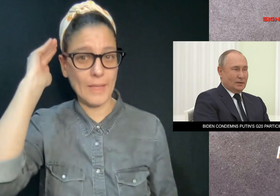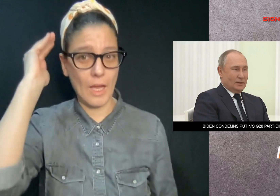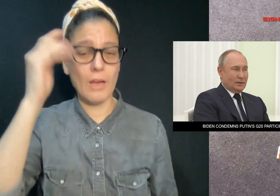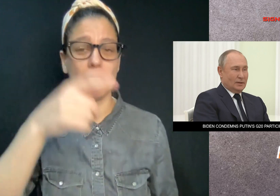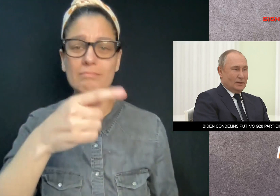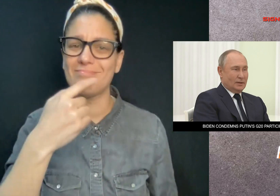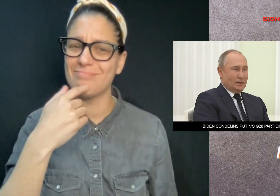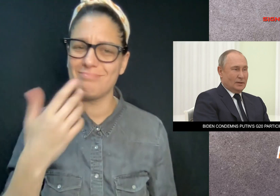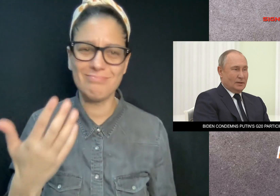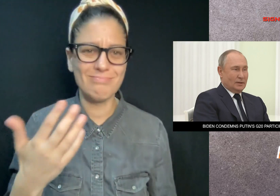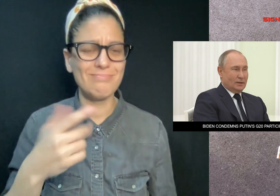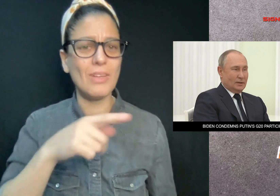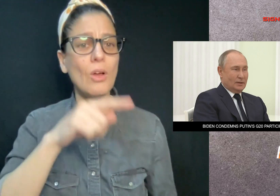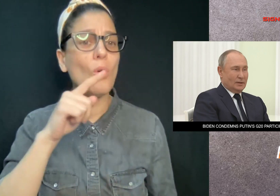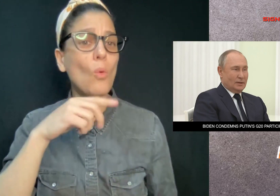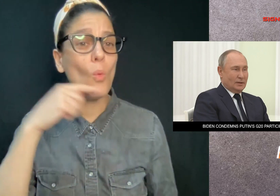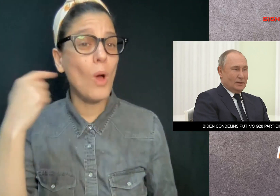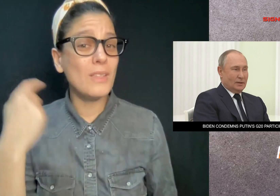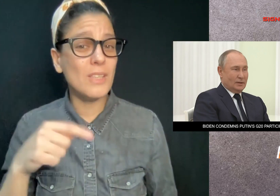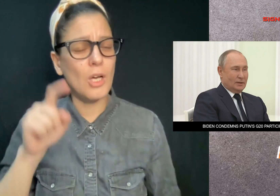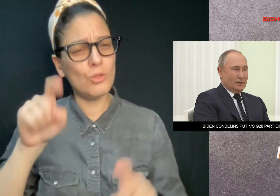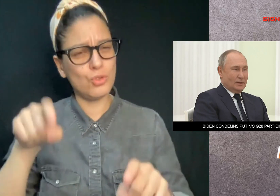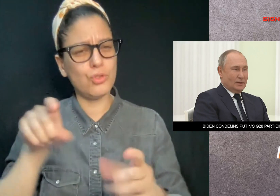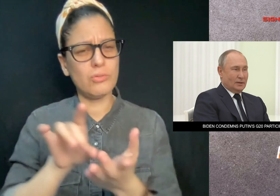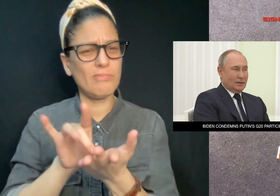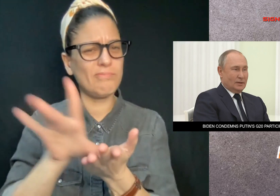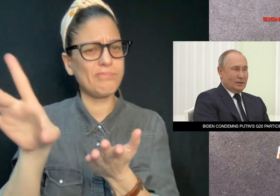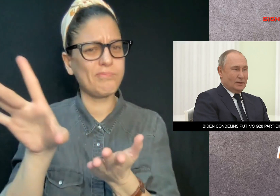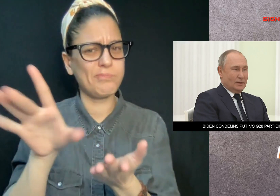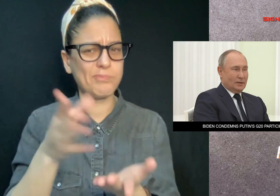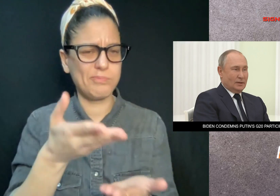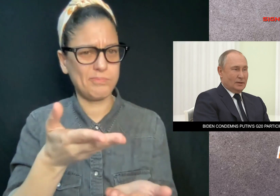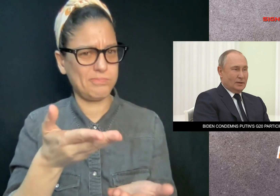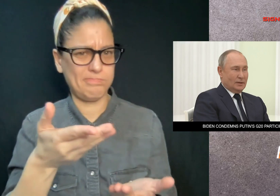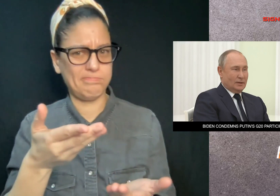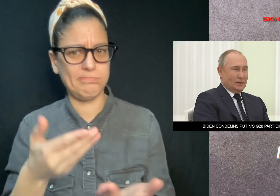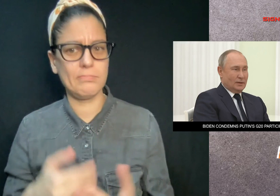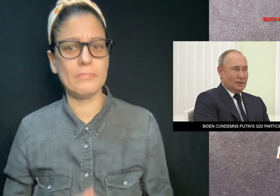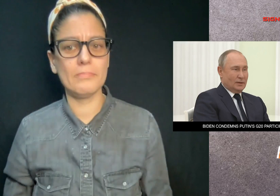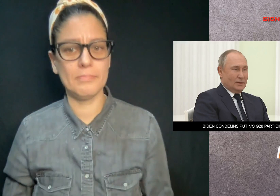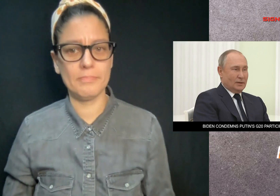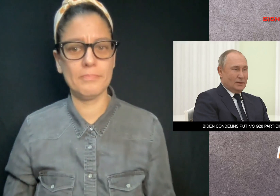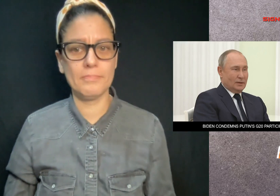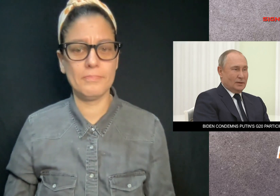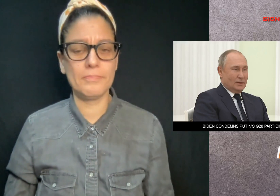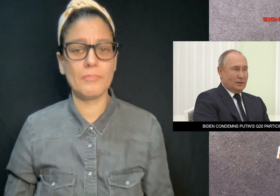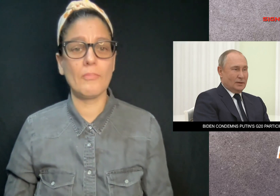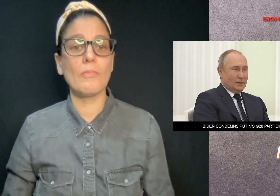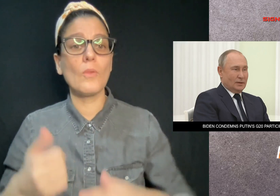the G20 is still six months away but US President Joe Biden says Russia should be ejected from